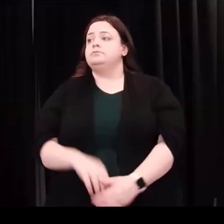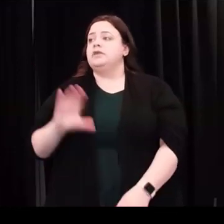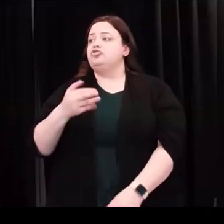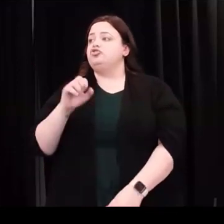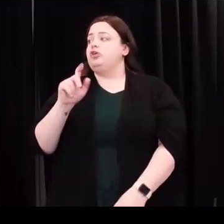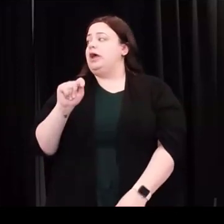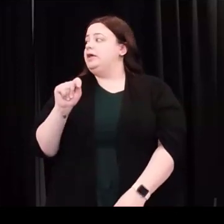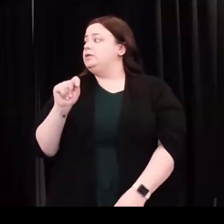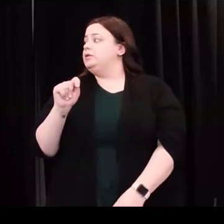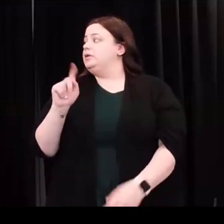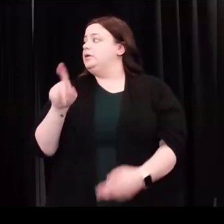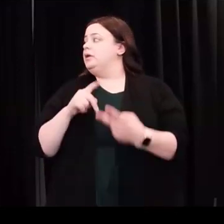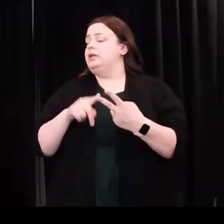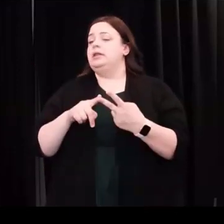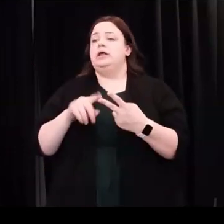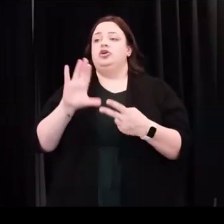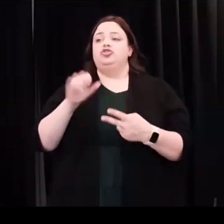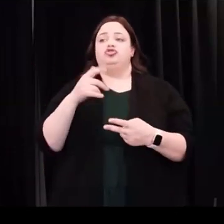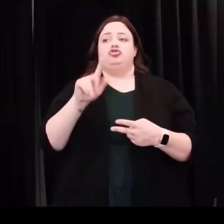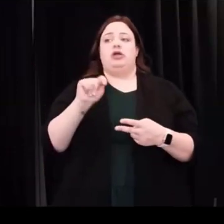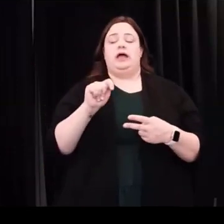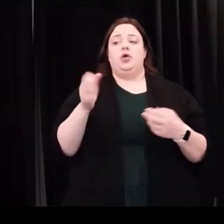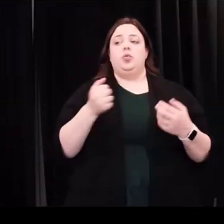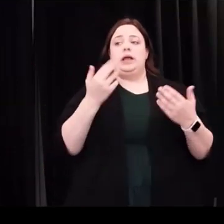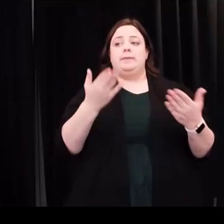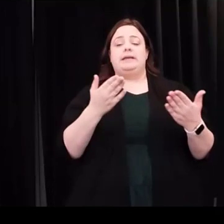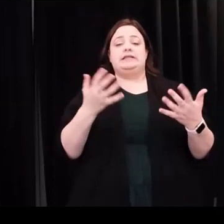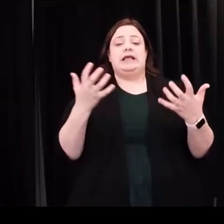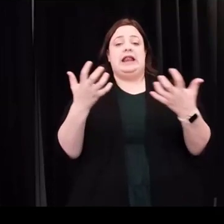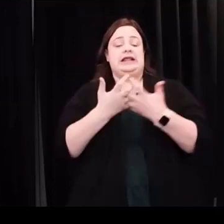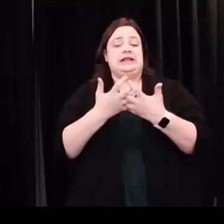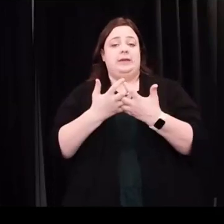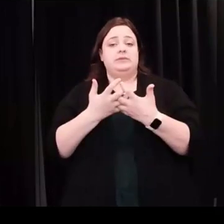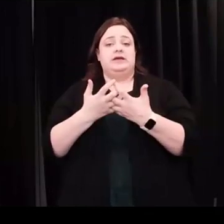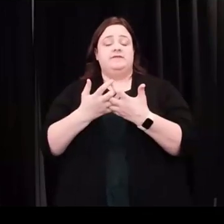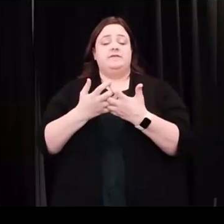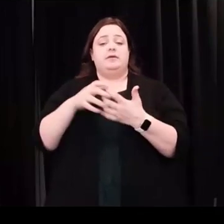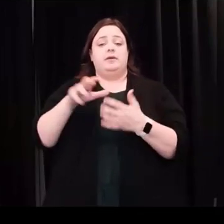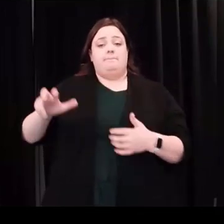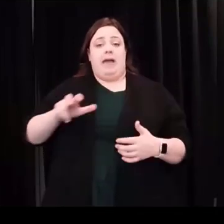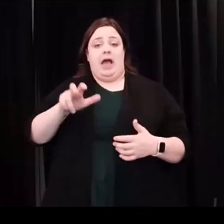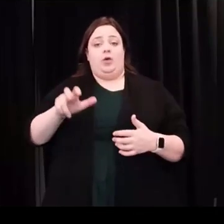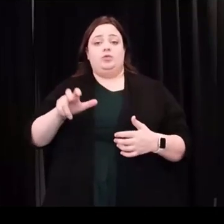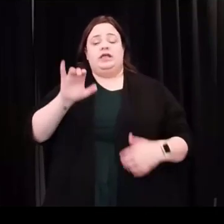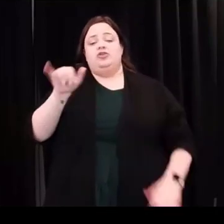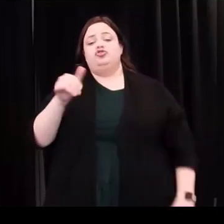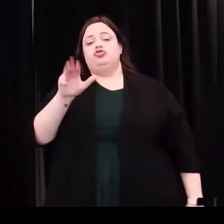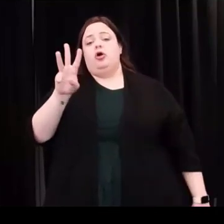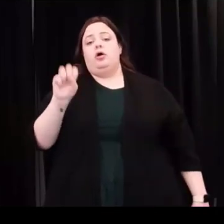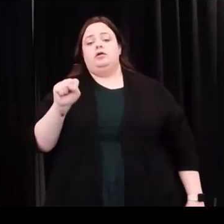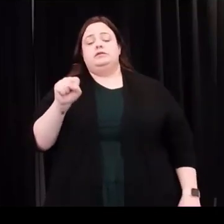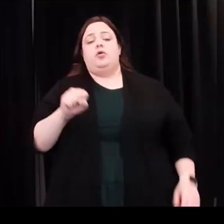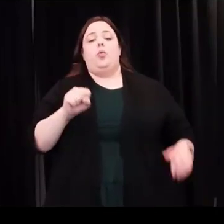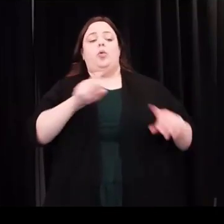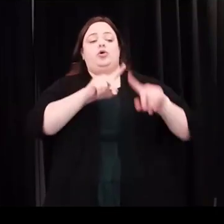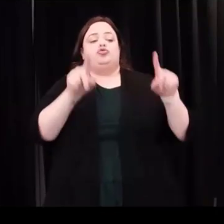Yeah chat recommends like, an adaptive mouse and JAWS or another screen reader for computers.